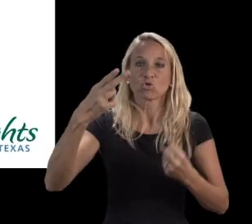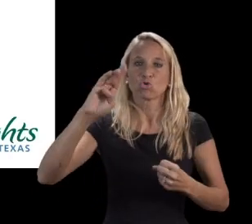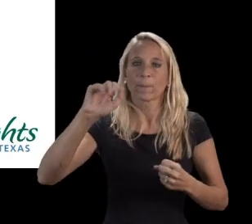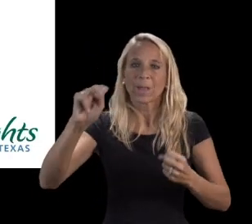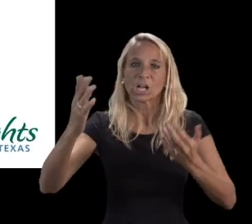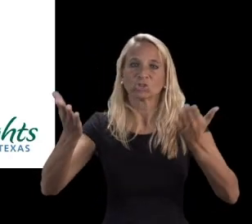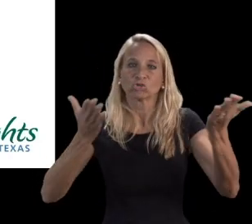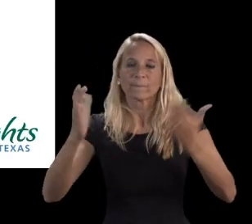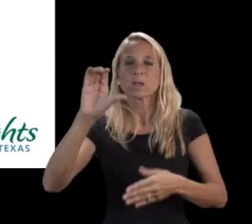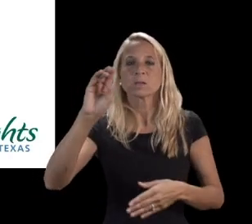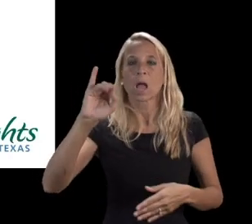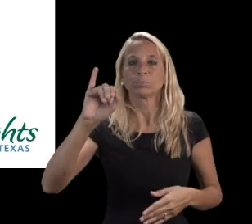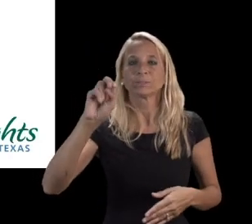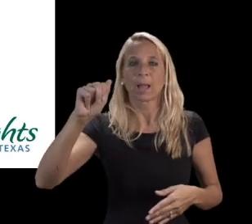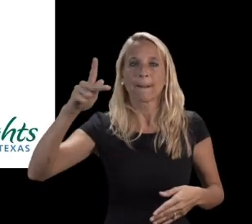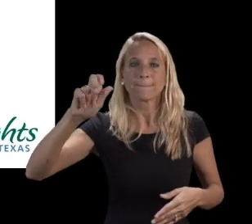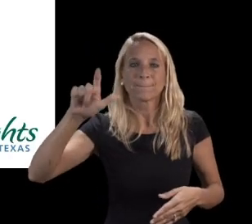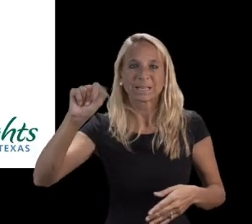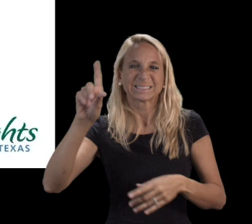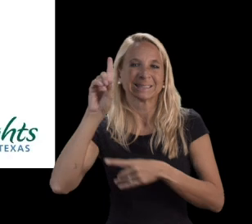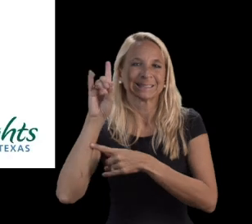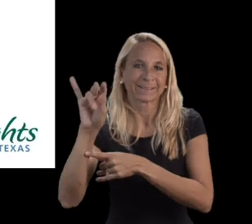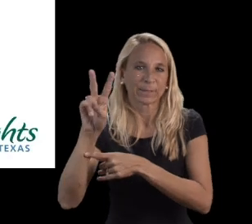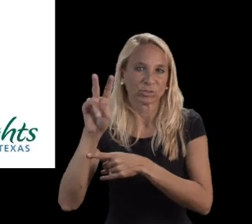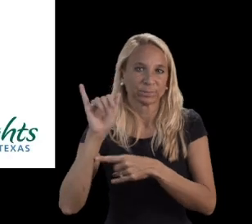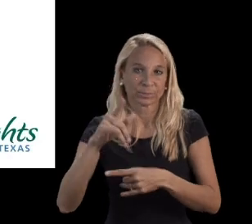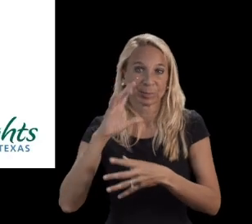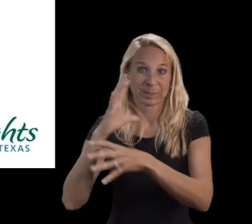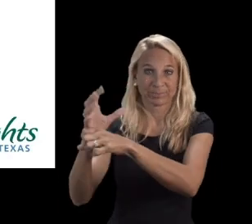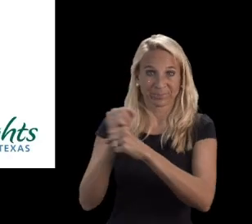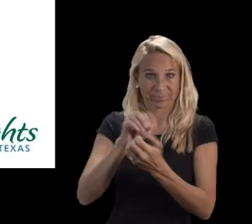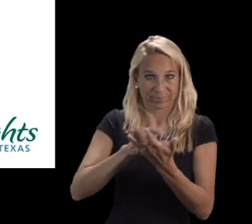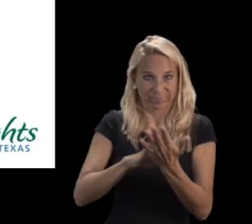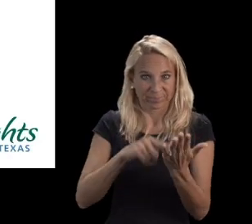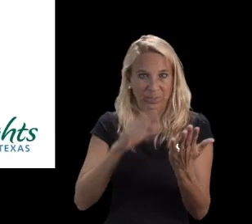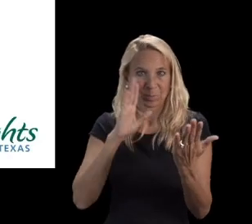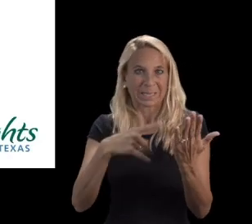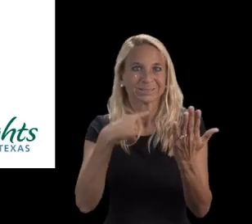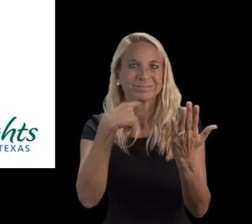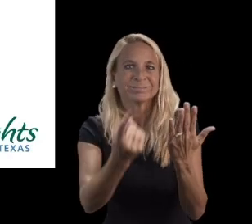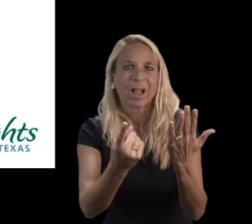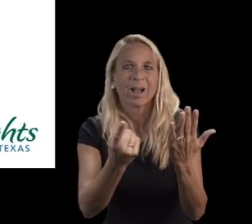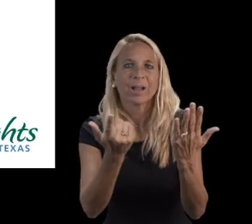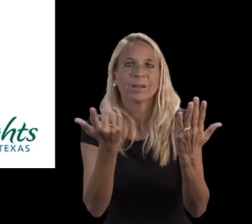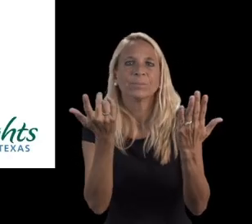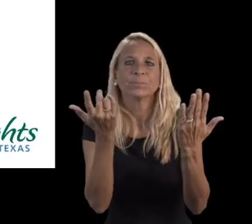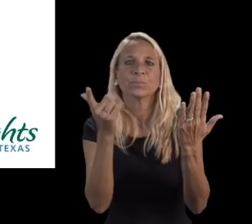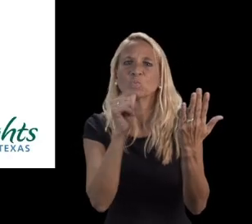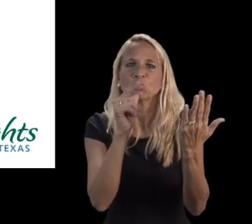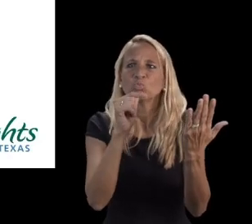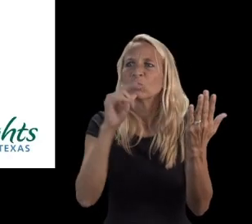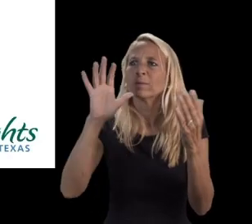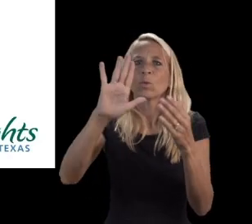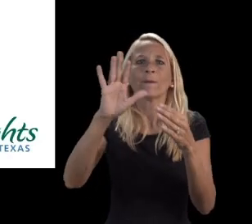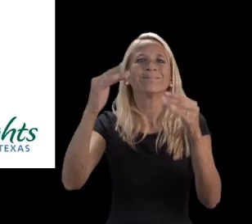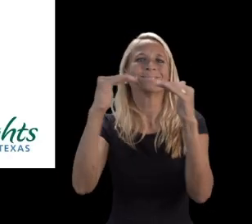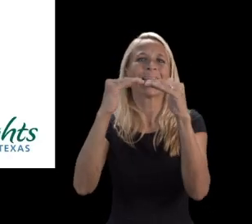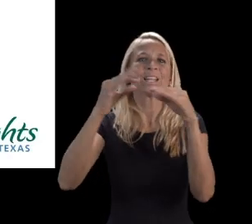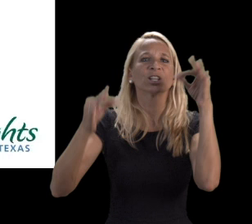Human Services Commission Appeals Division. So you'll receive the documentation, it'll say who the fair hearing officer is,